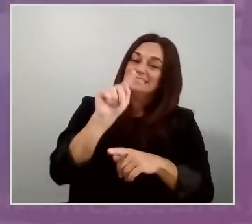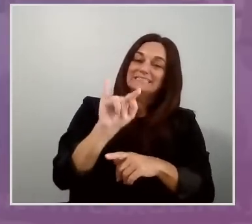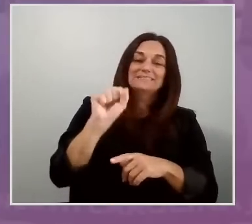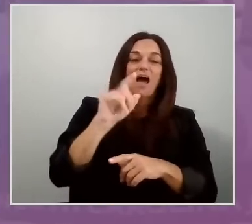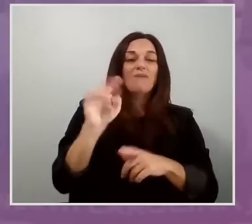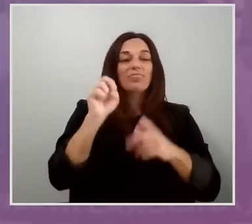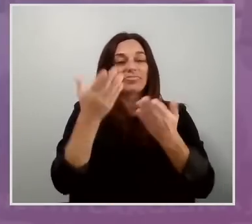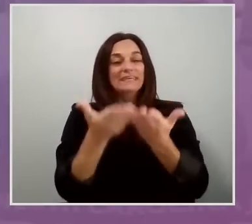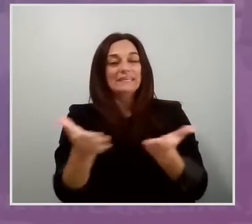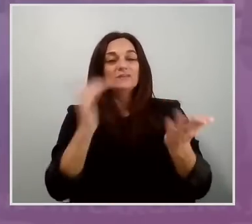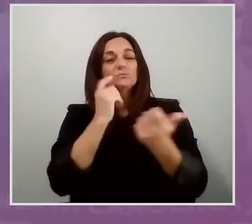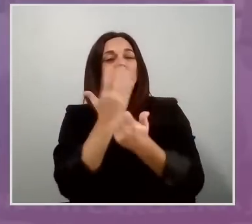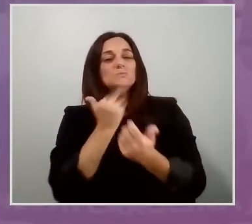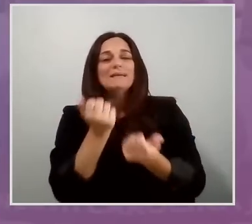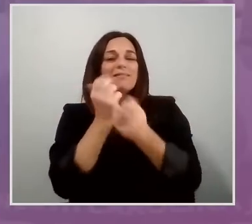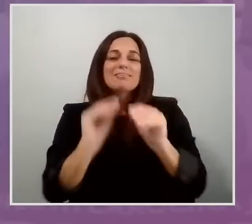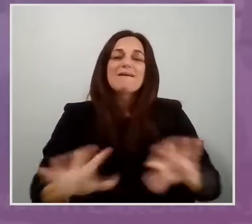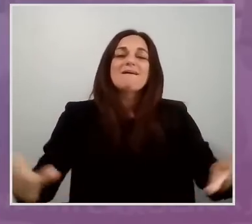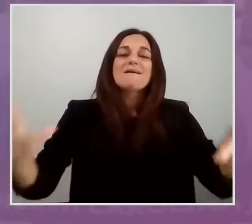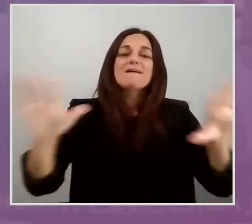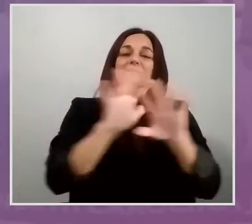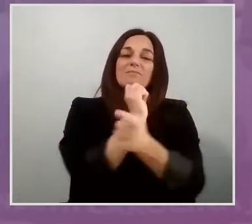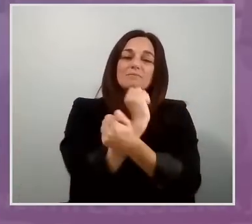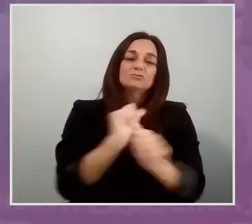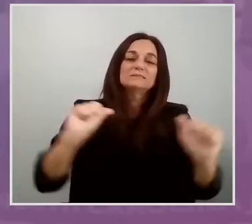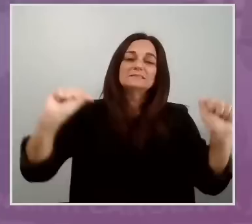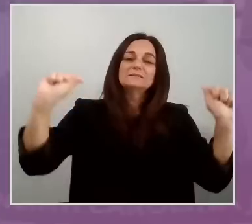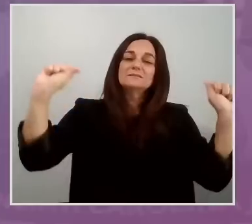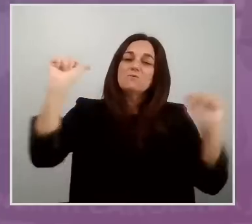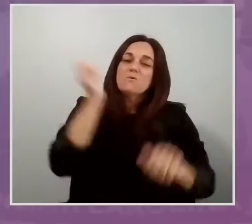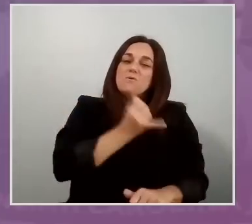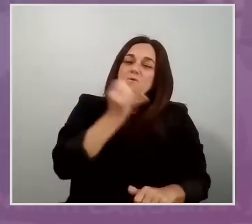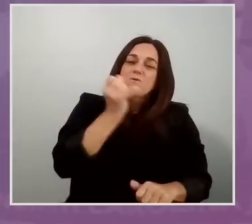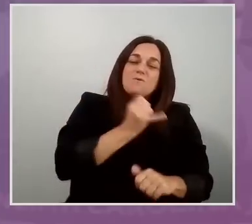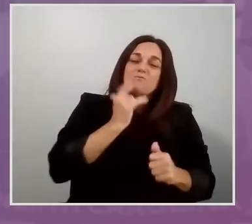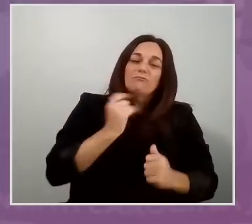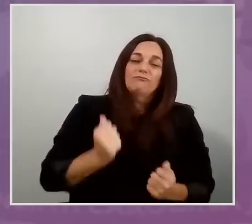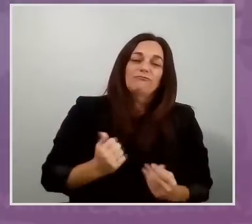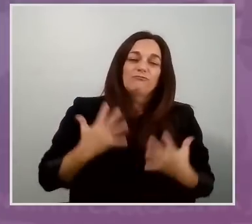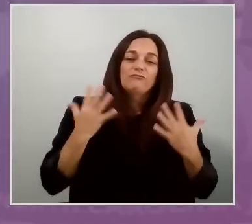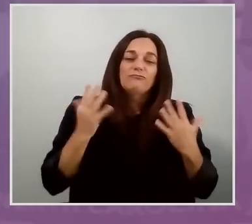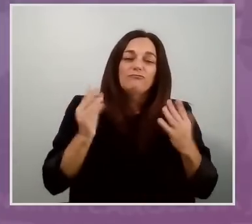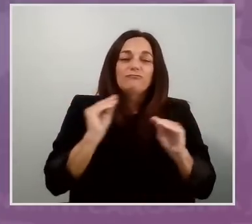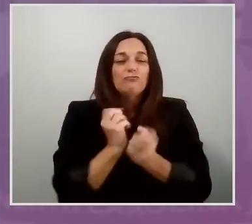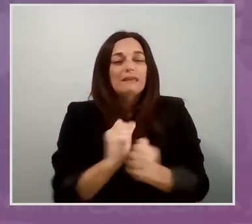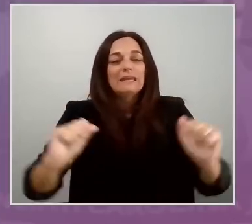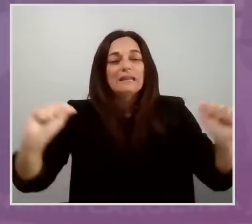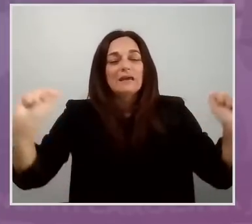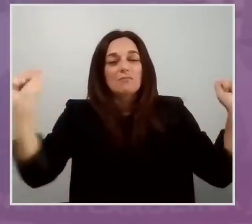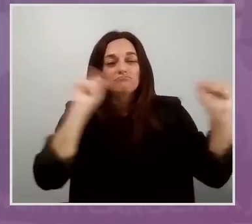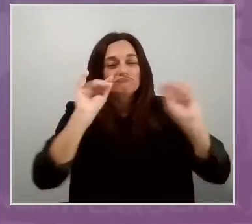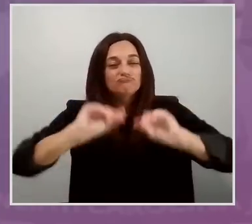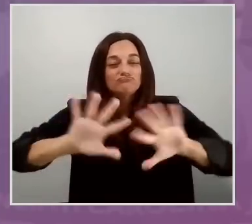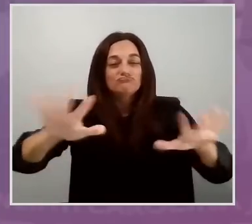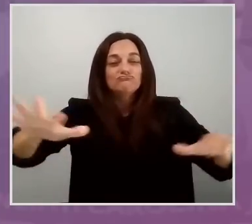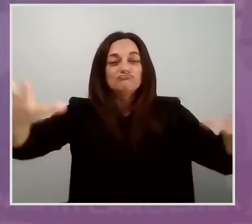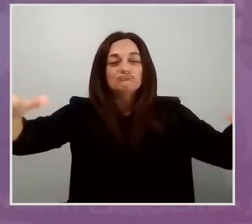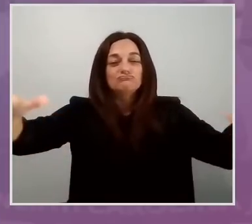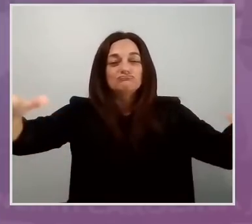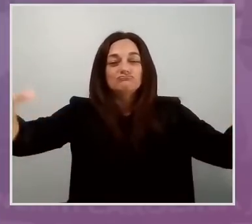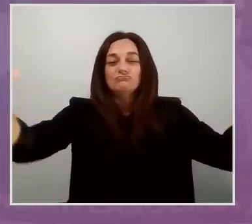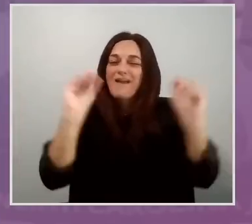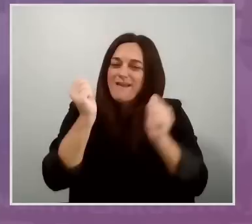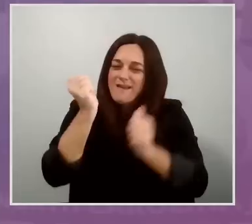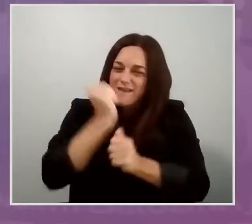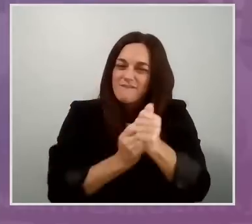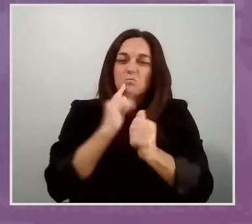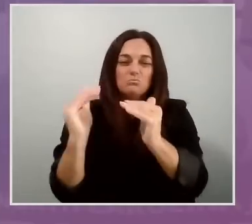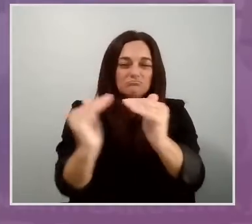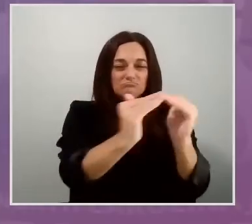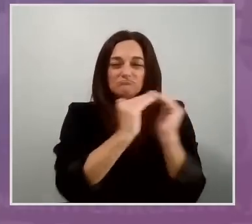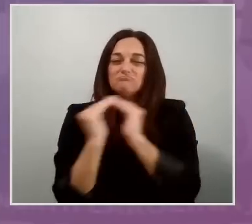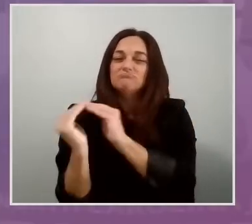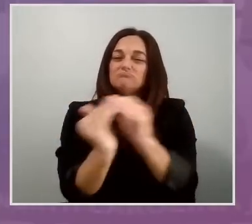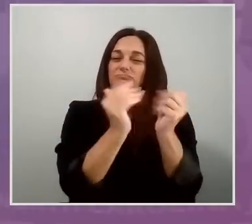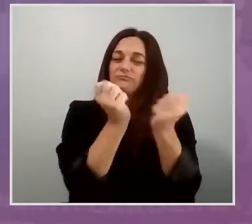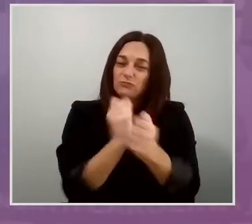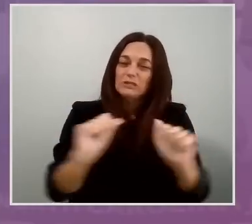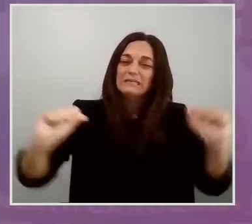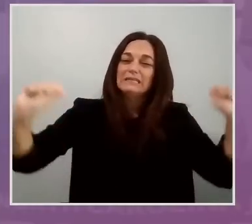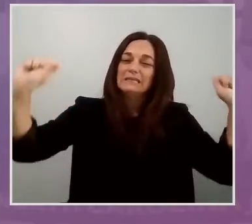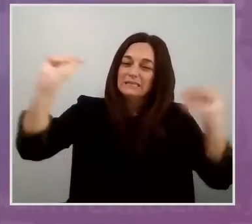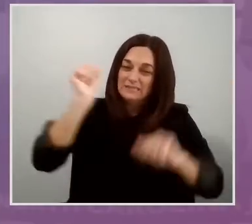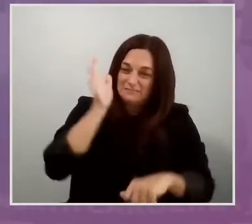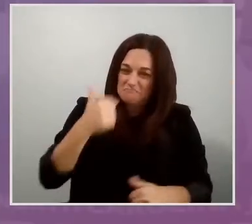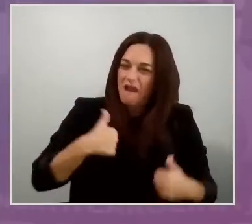WE WILL SING, "MY COUNTRY 'TIS